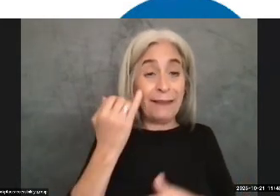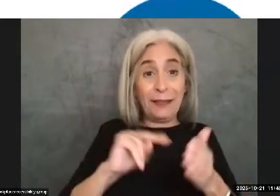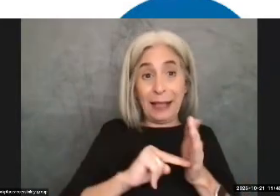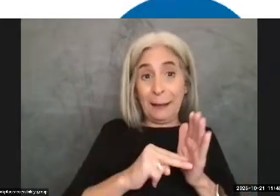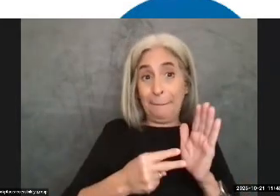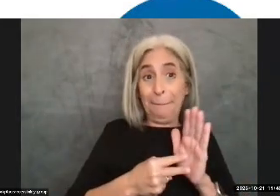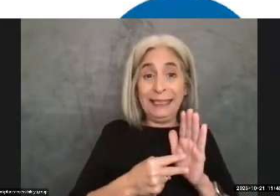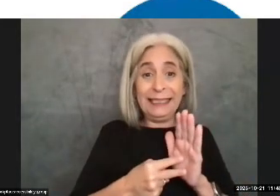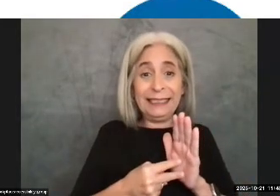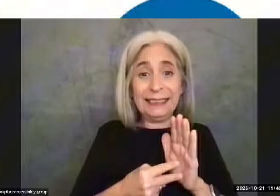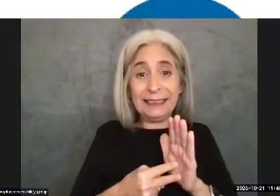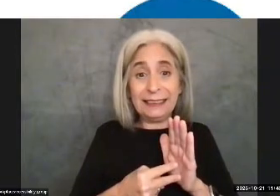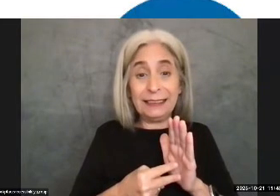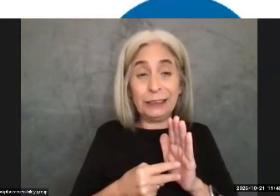Kathleen DeForest: And if that means…